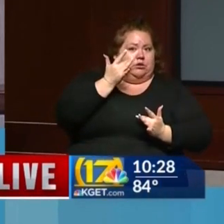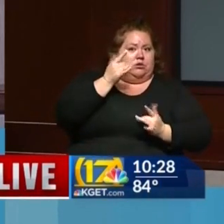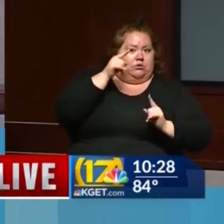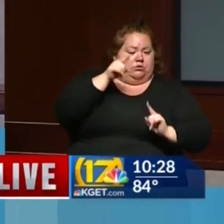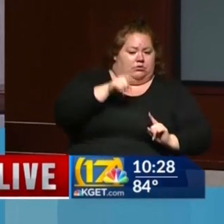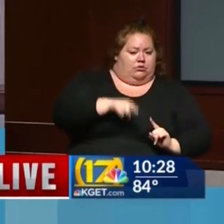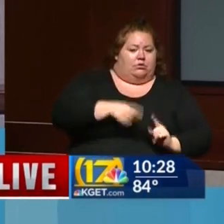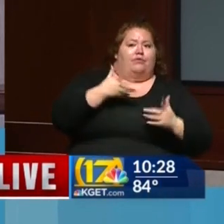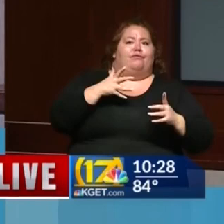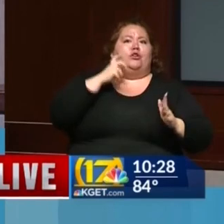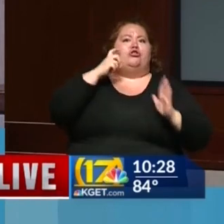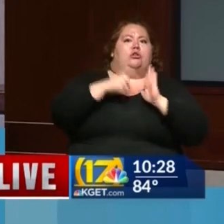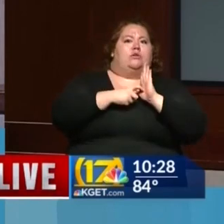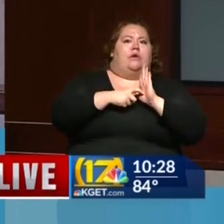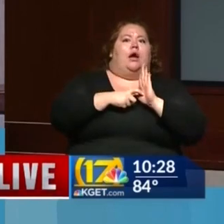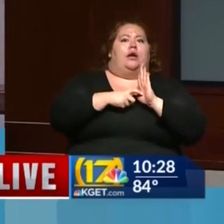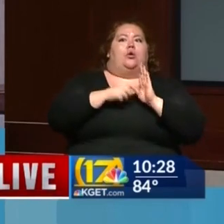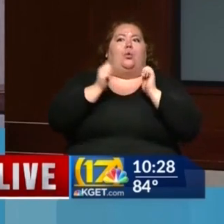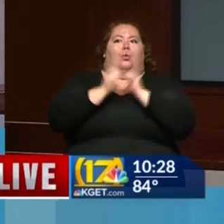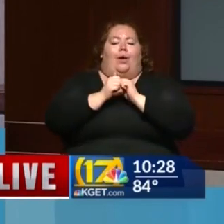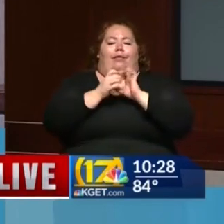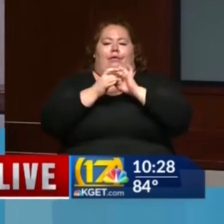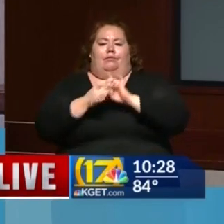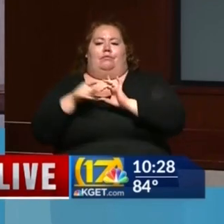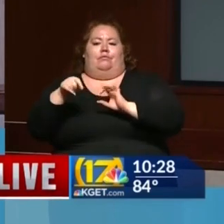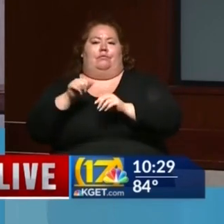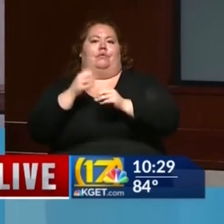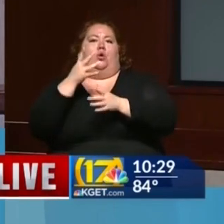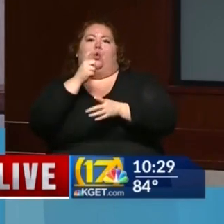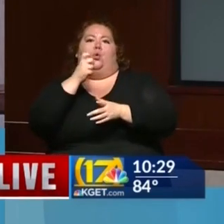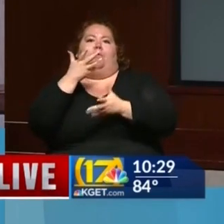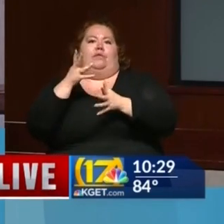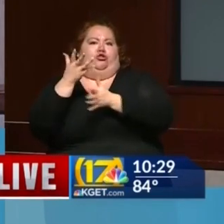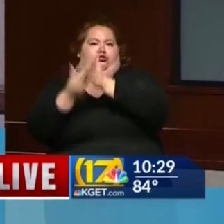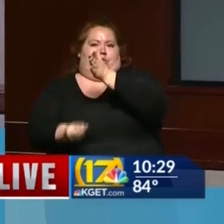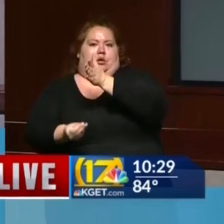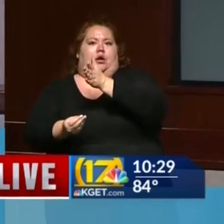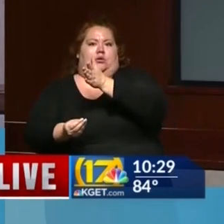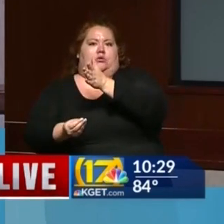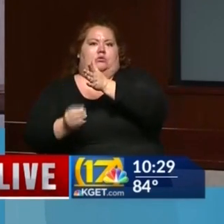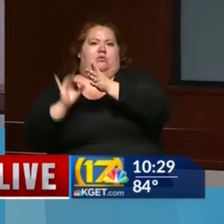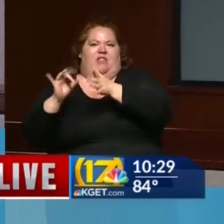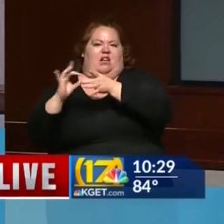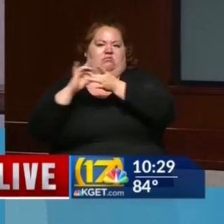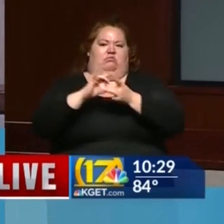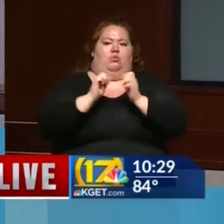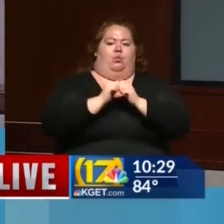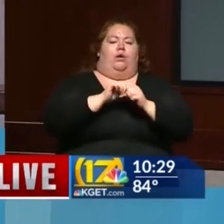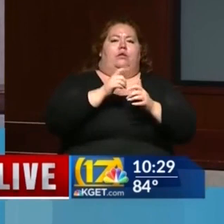THAT LIST OF UNDERLYING CONDITIONS, THOSE ARE UNDERLYING CONDITIONS THAT HAVE BEEN IDENTIFIED IN PEOPLE WHO HAVE DIED.